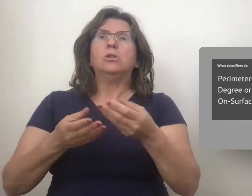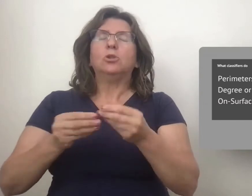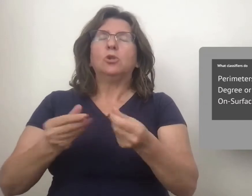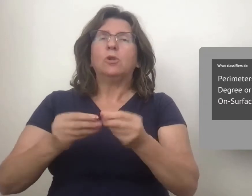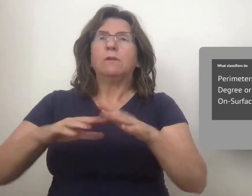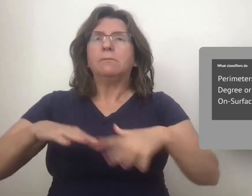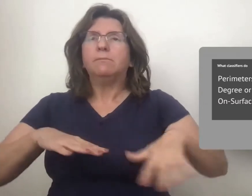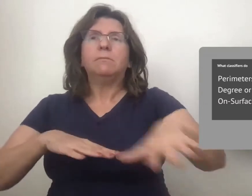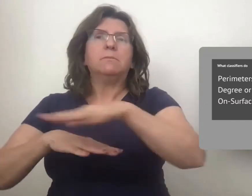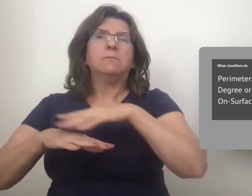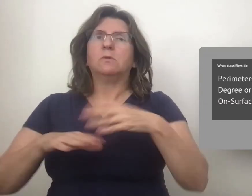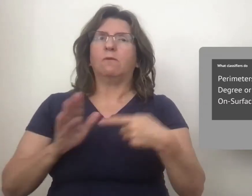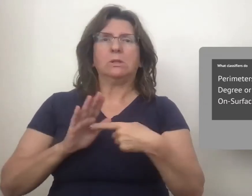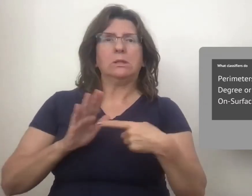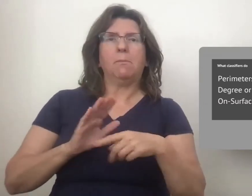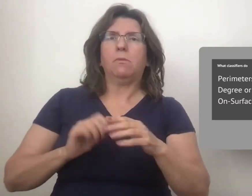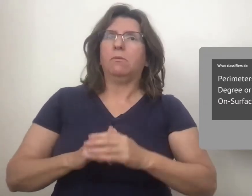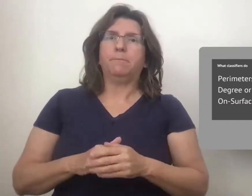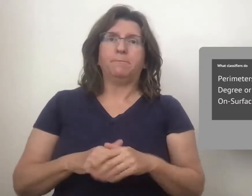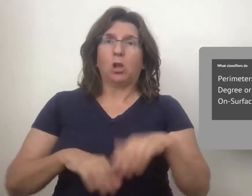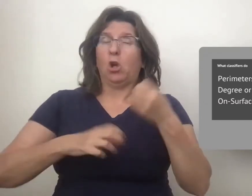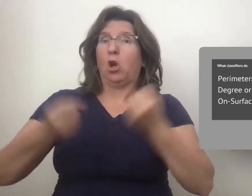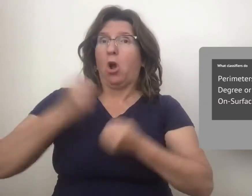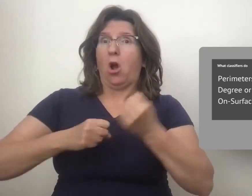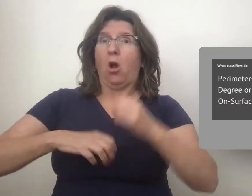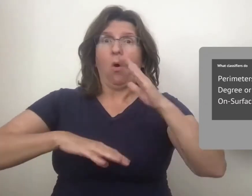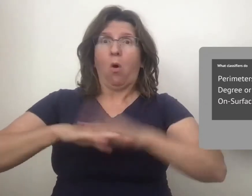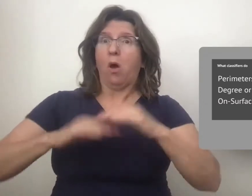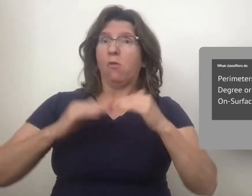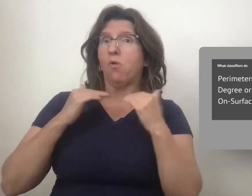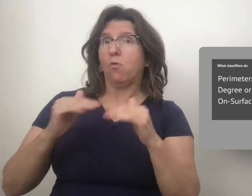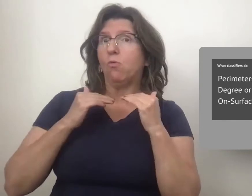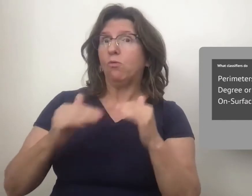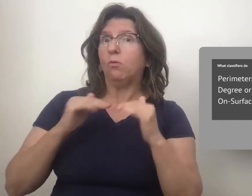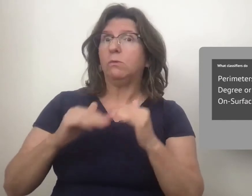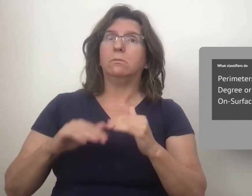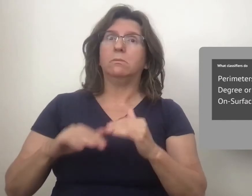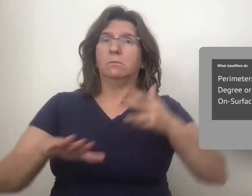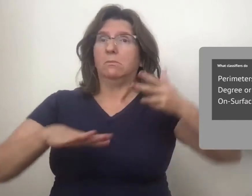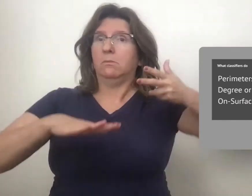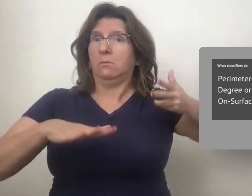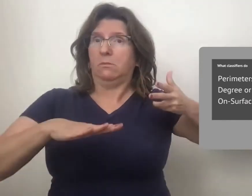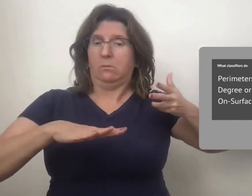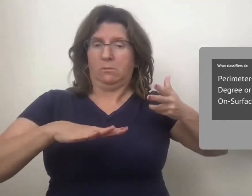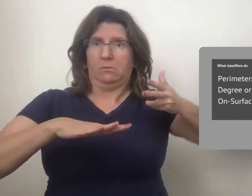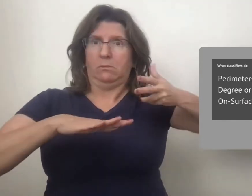The terrain of a road the car is driving down can be described based on movement of the classifier.